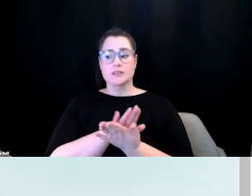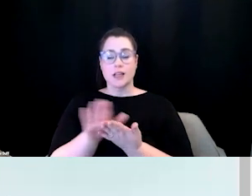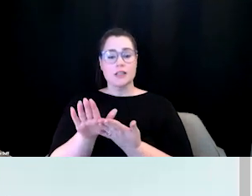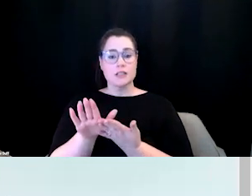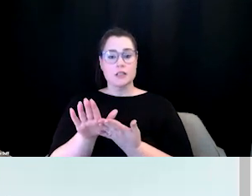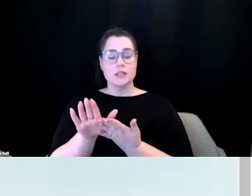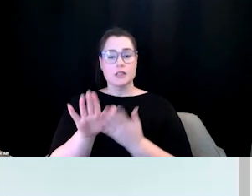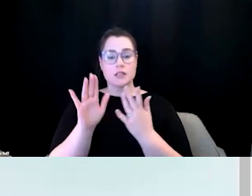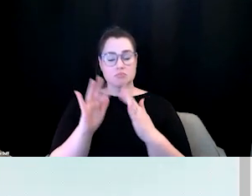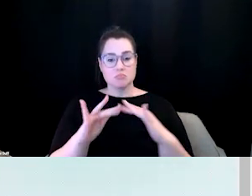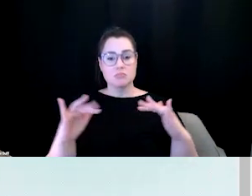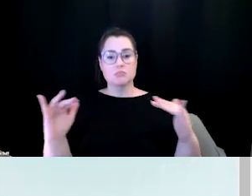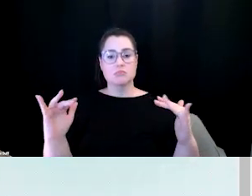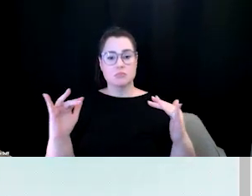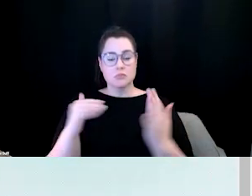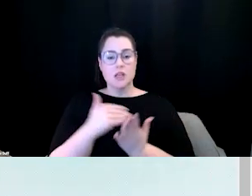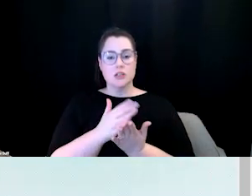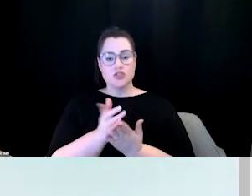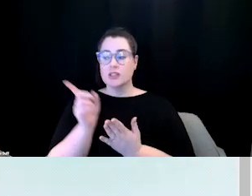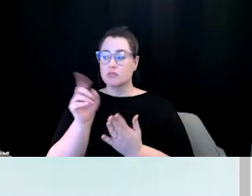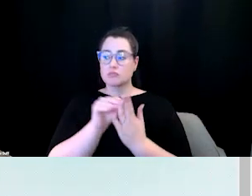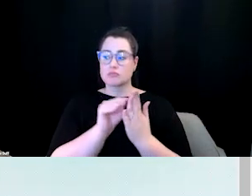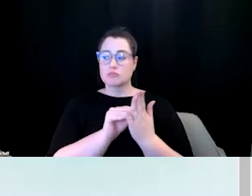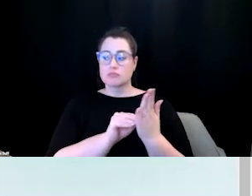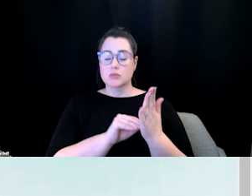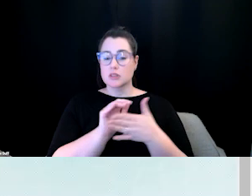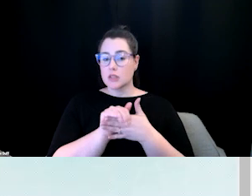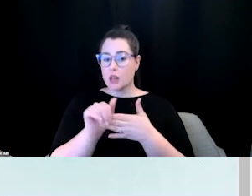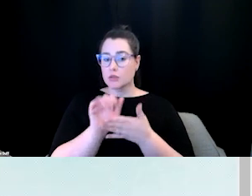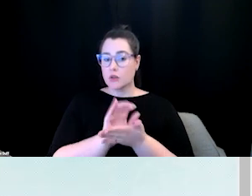So as you enter dollar amounts, this upper right-hand corner will update accordingly.